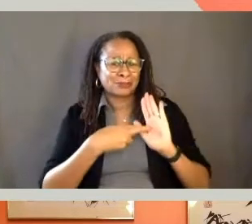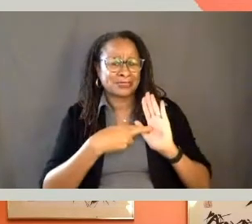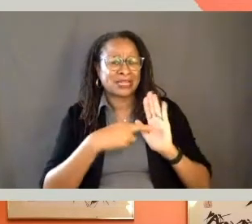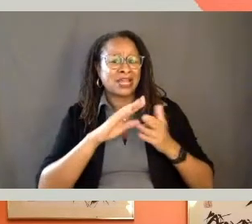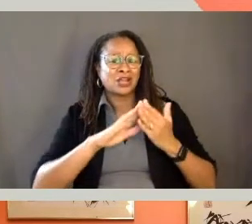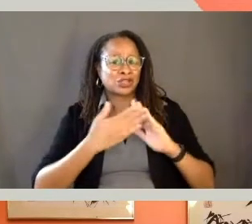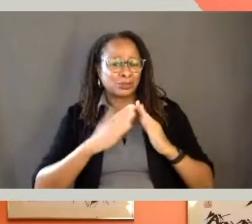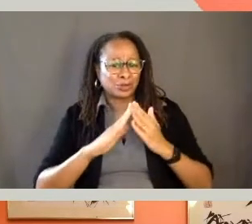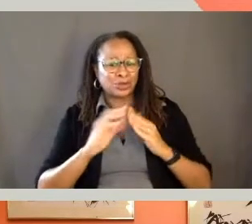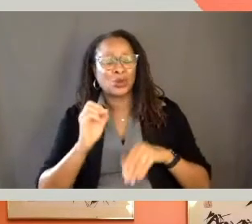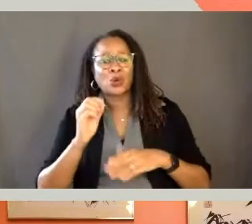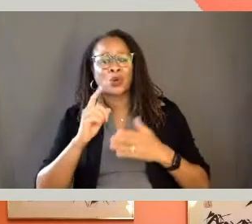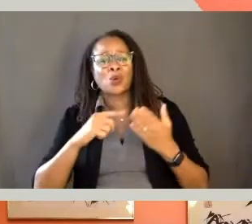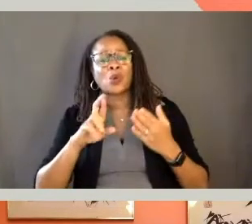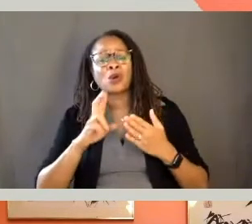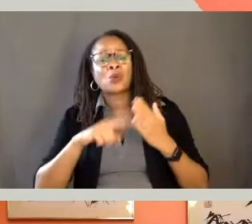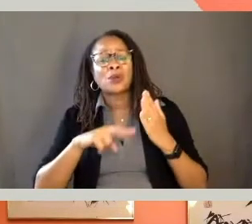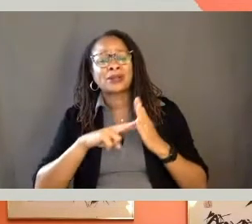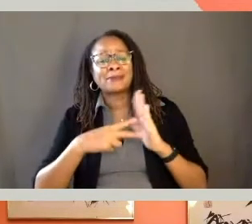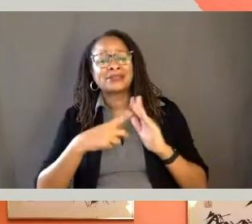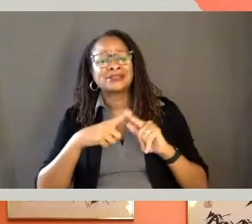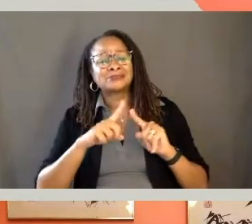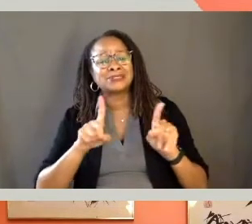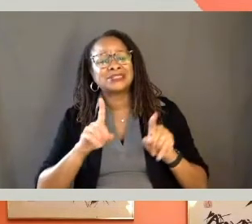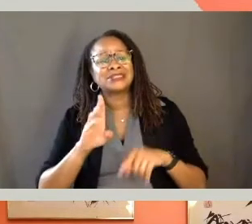or what it meant to be different, or other,